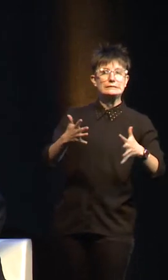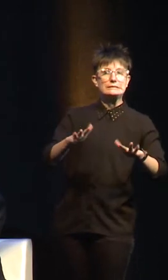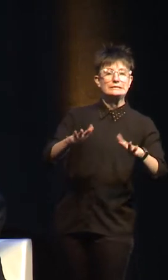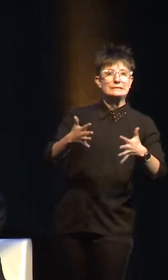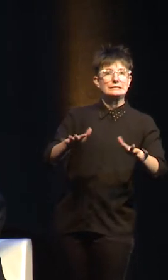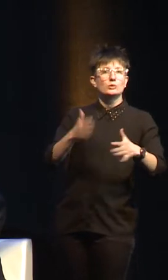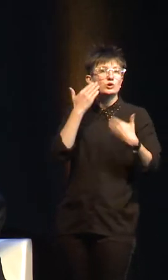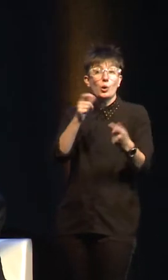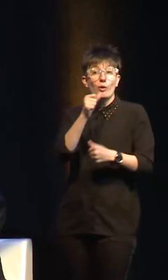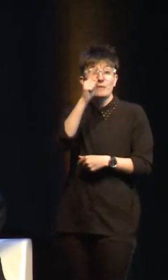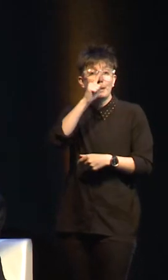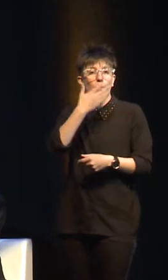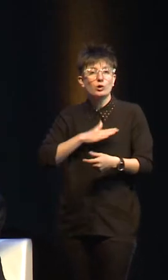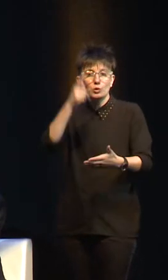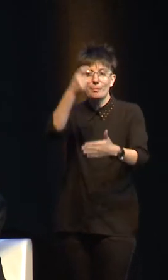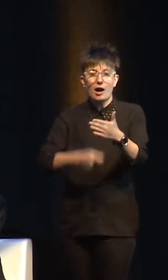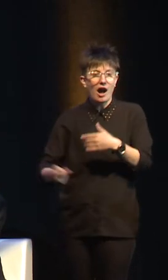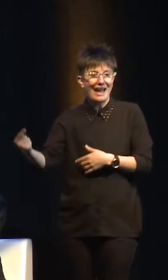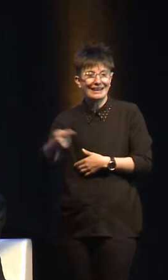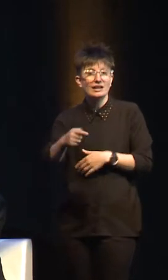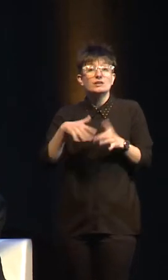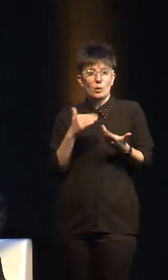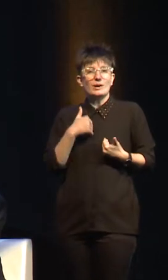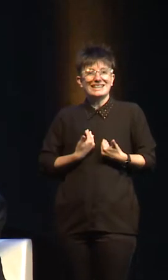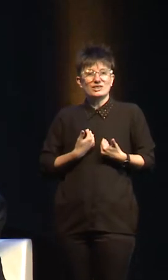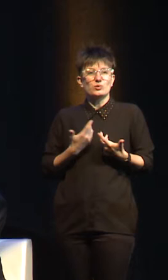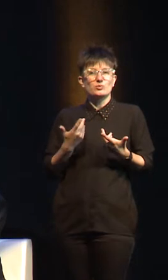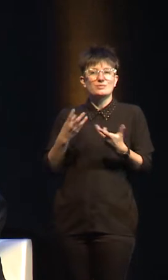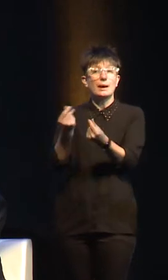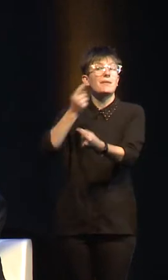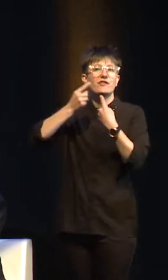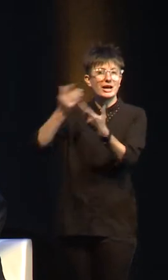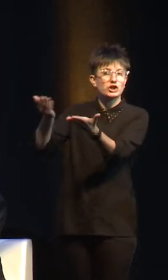that we have to be in front of the curve, offering things, making it easy for people